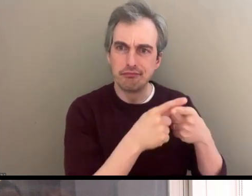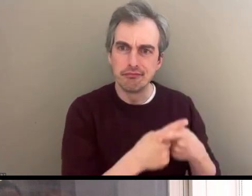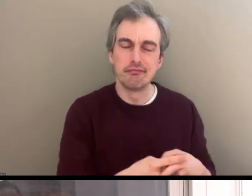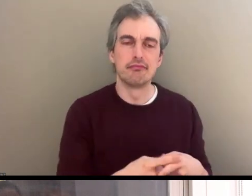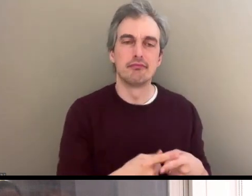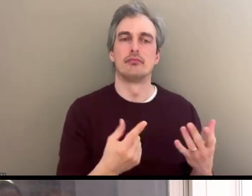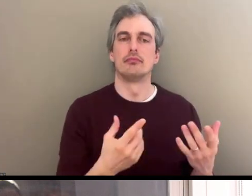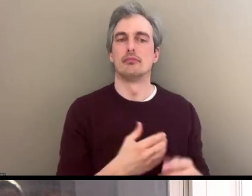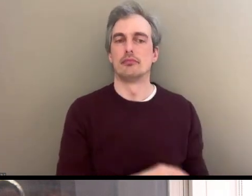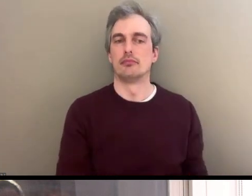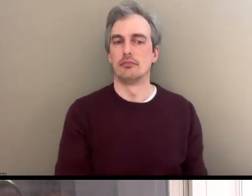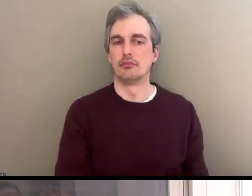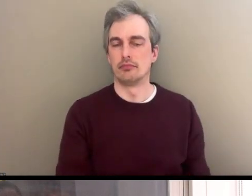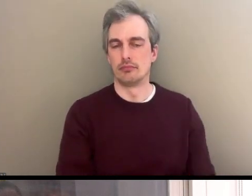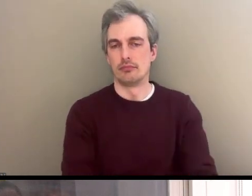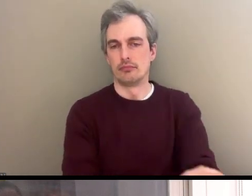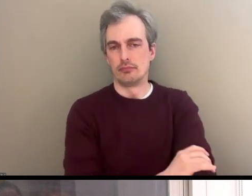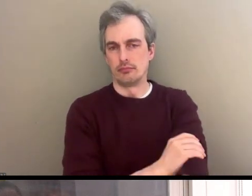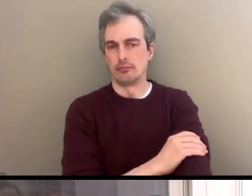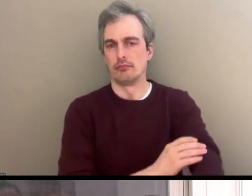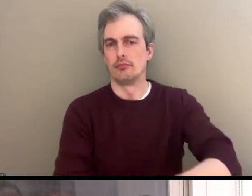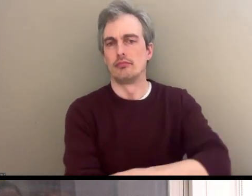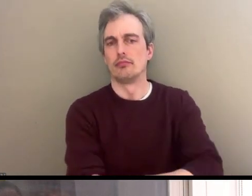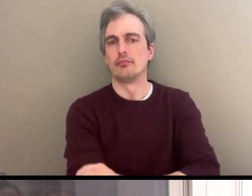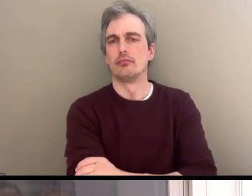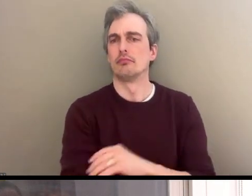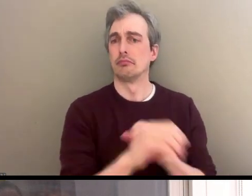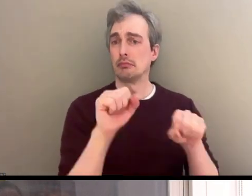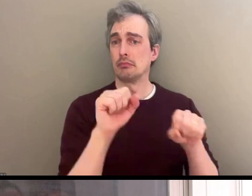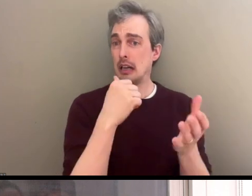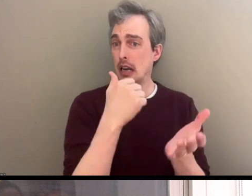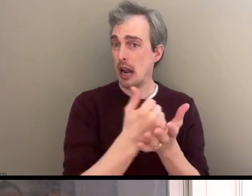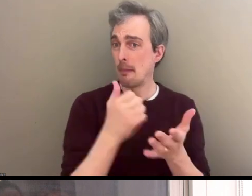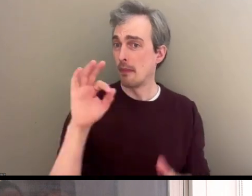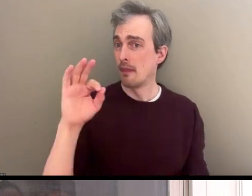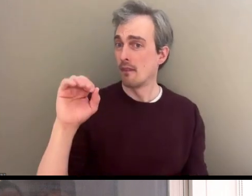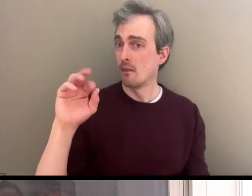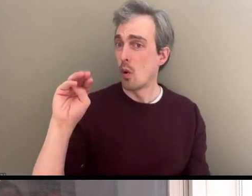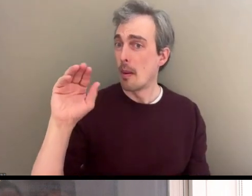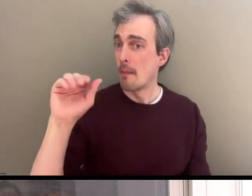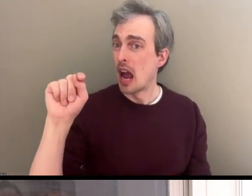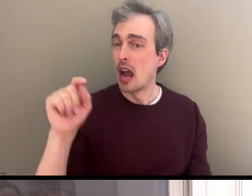And it could help format, help you with syntax, and in this case, accessibility.